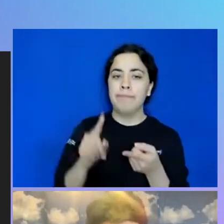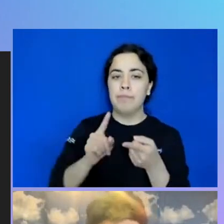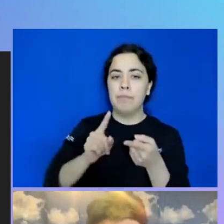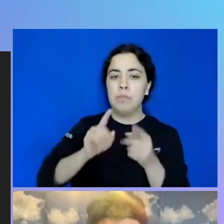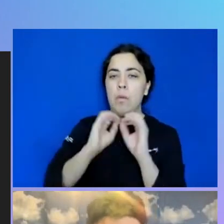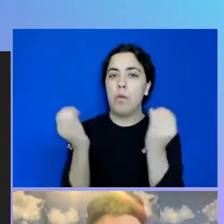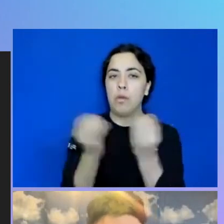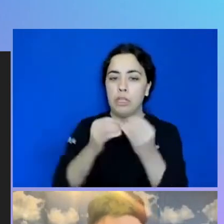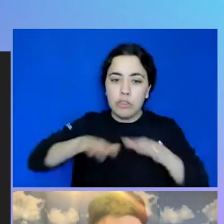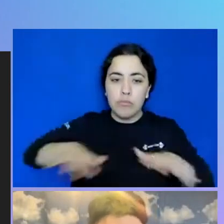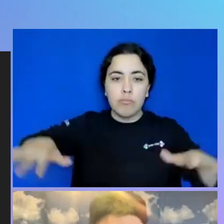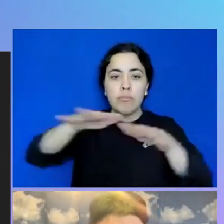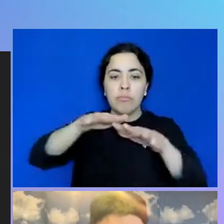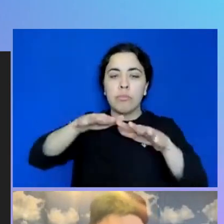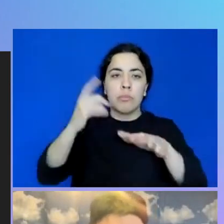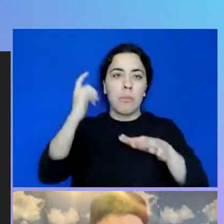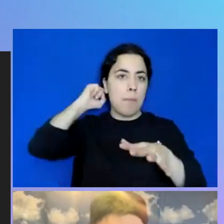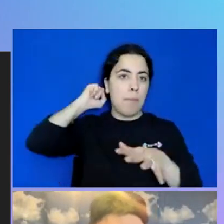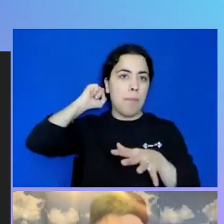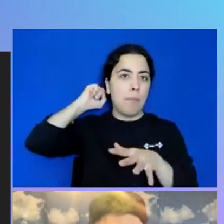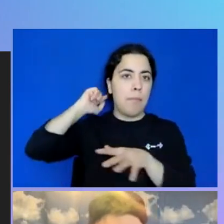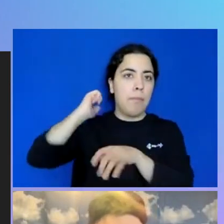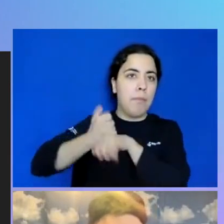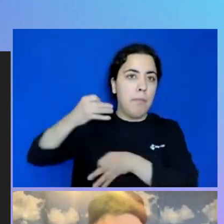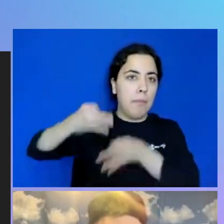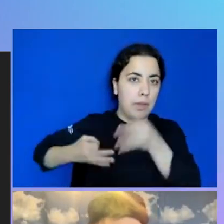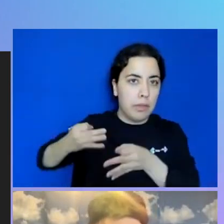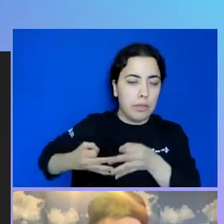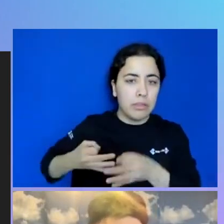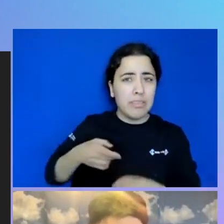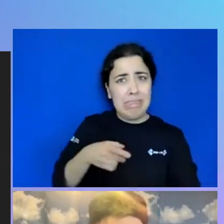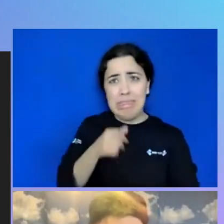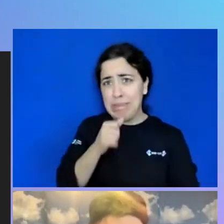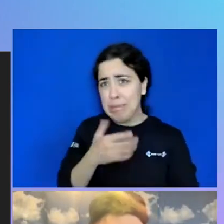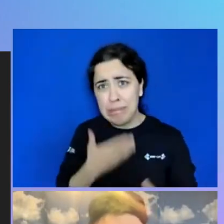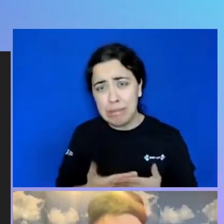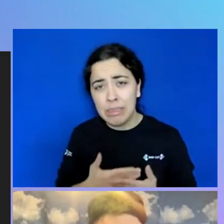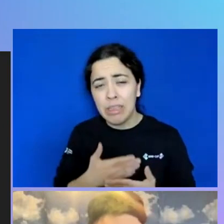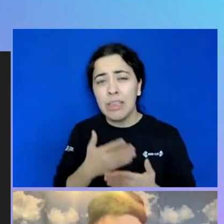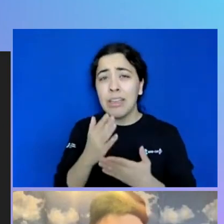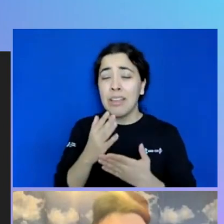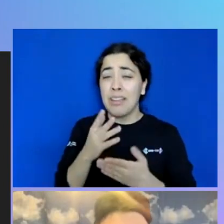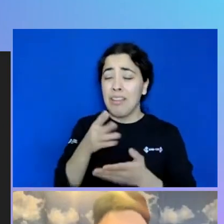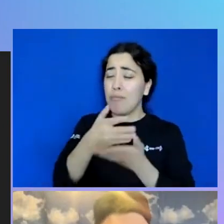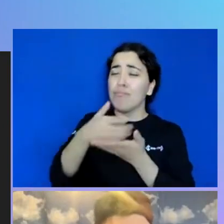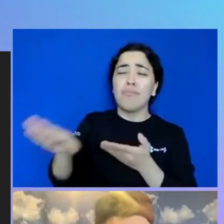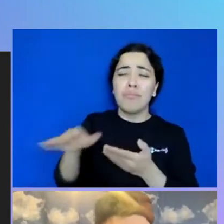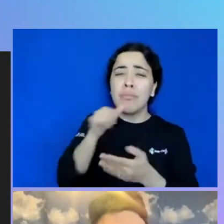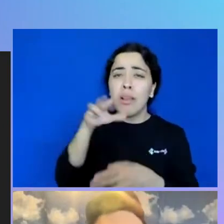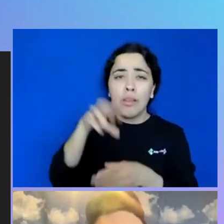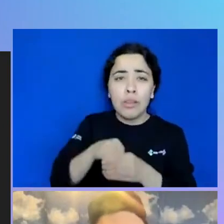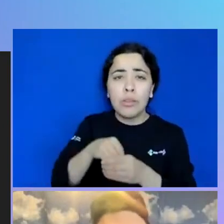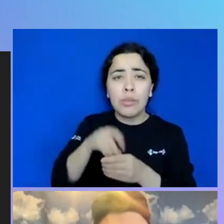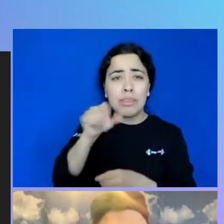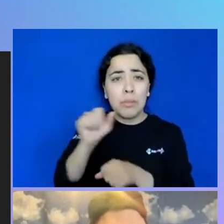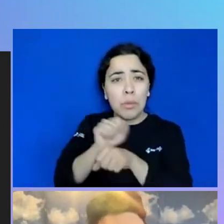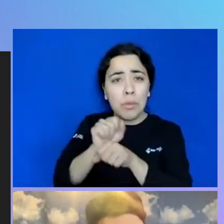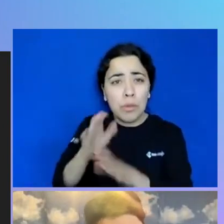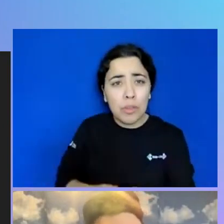including disabled workers and their DNI efforts. And, uh, and